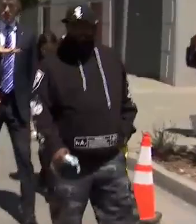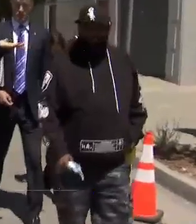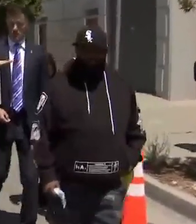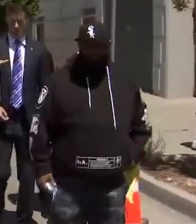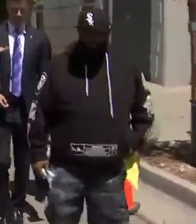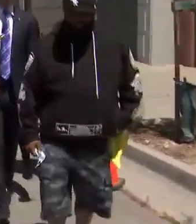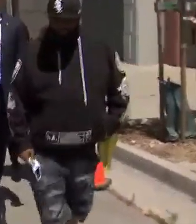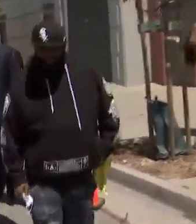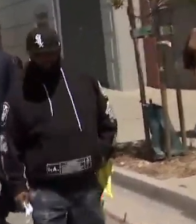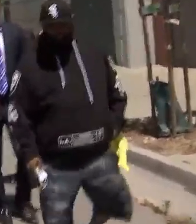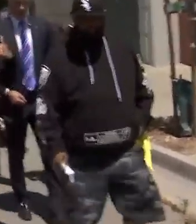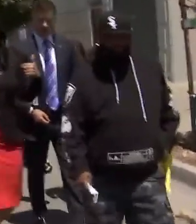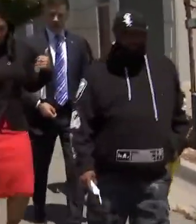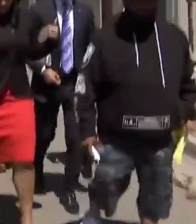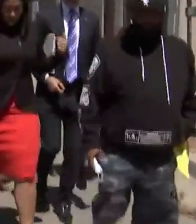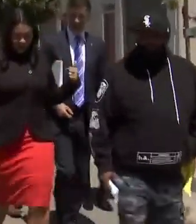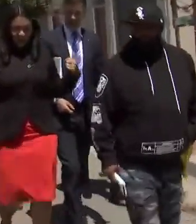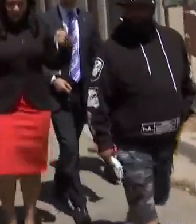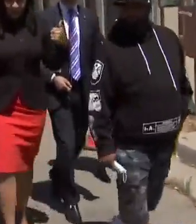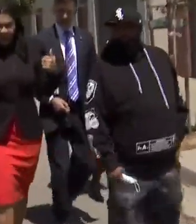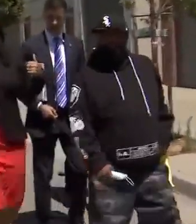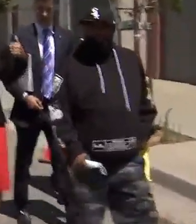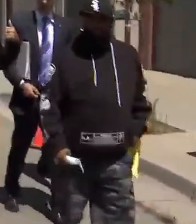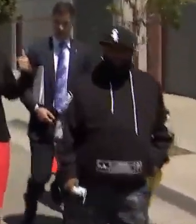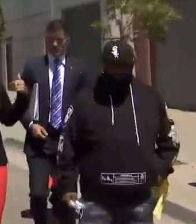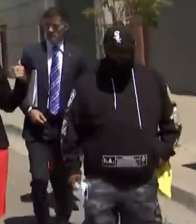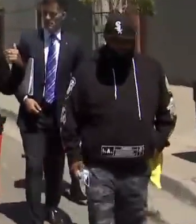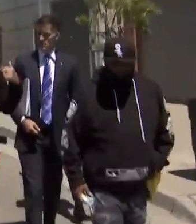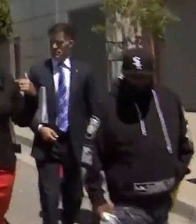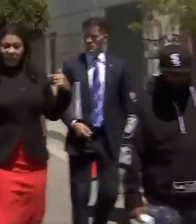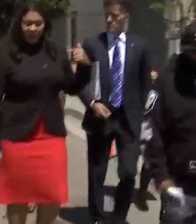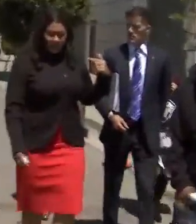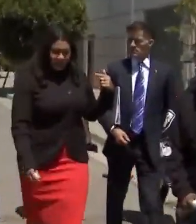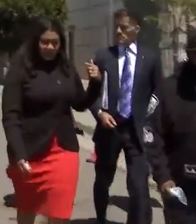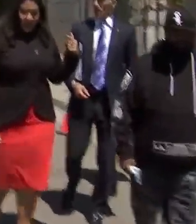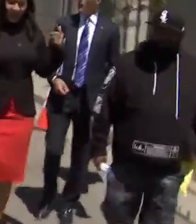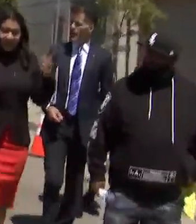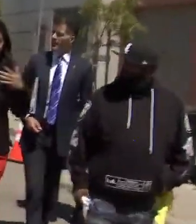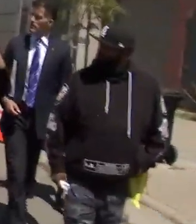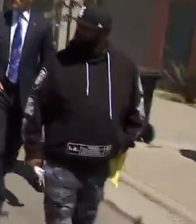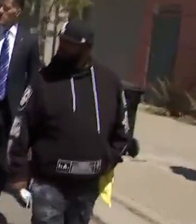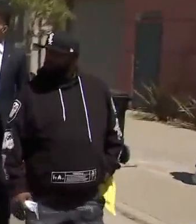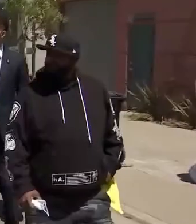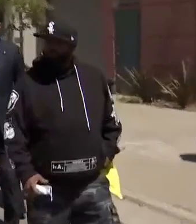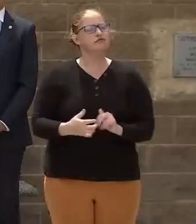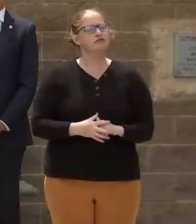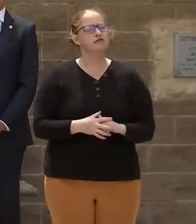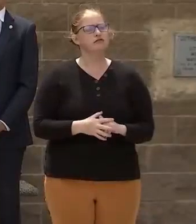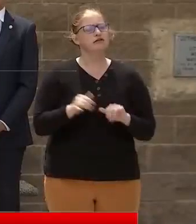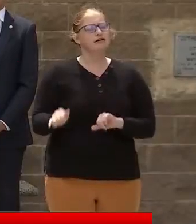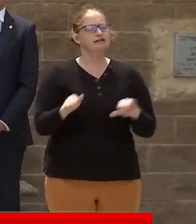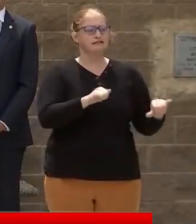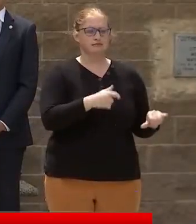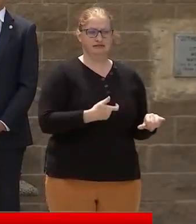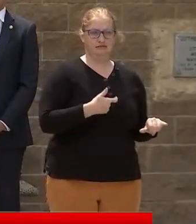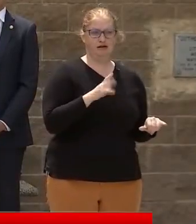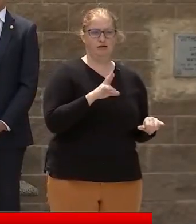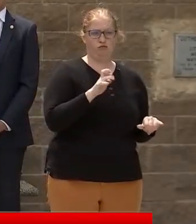DISPROPORTIONATELY THOSE PEOPLE WE'LL BE AFRICAN AMERICANS AND LATINOS. CITY LEADERS SAY SAN FRANCISCO'S AFRICAN AMERICANS ARE